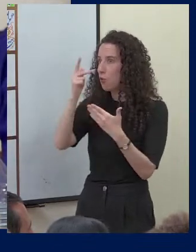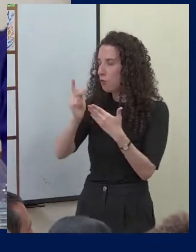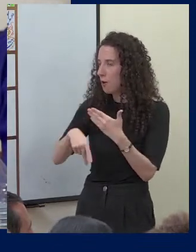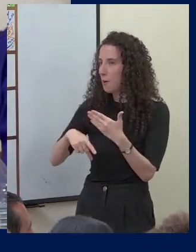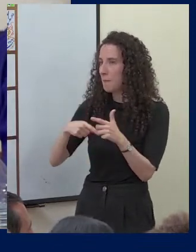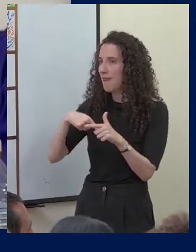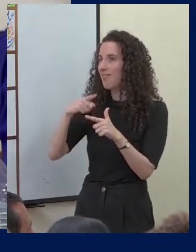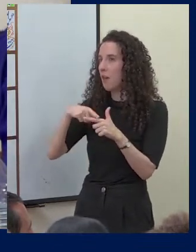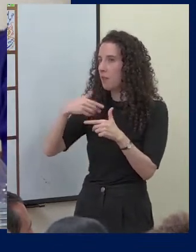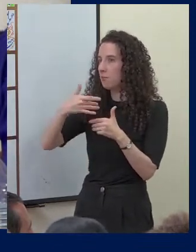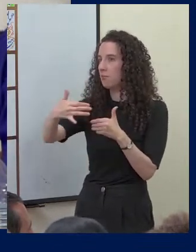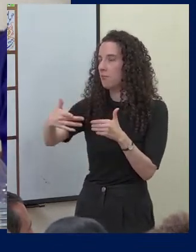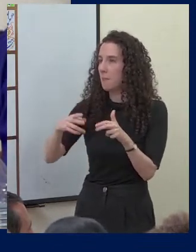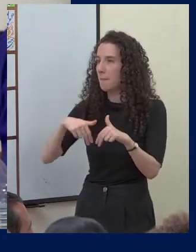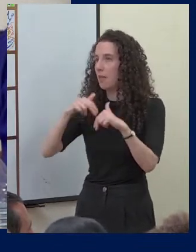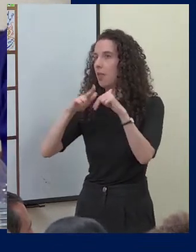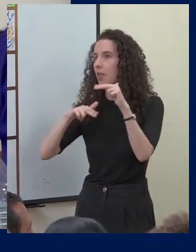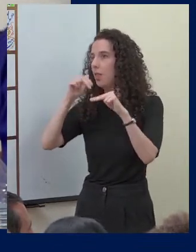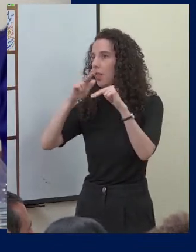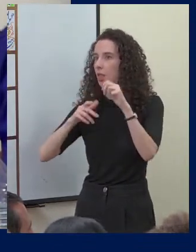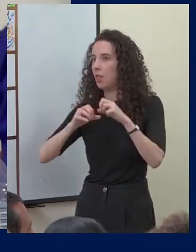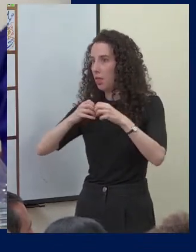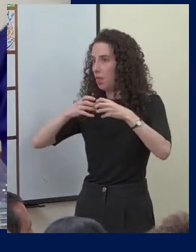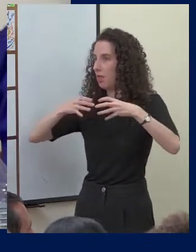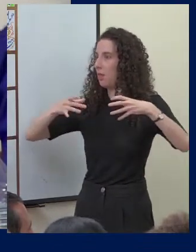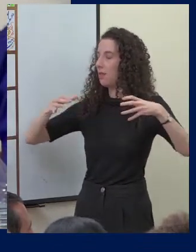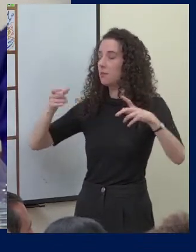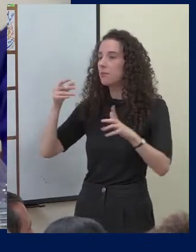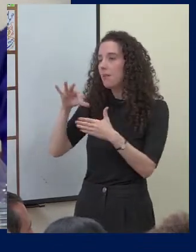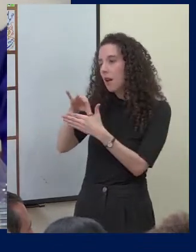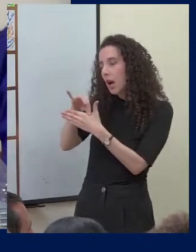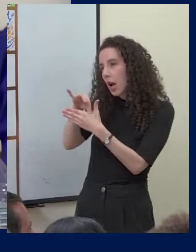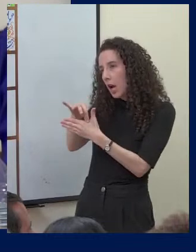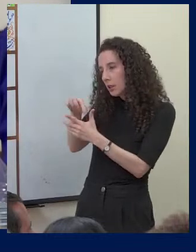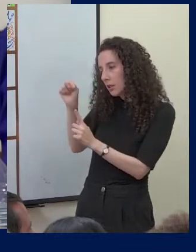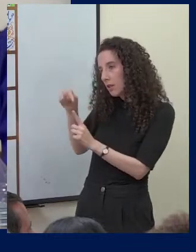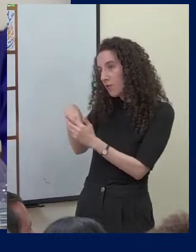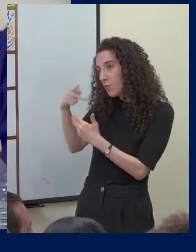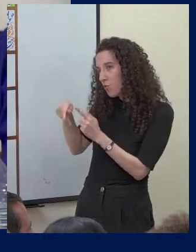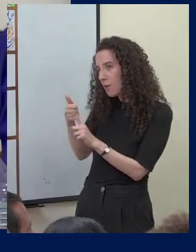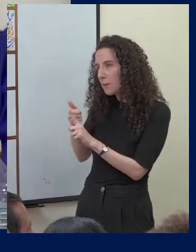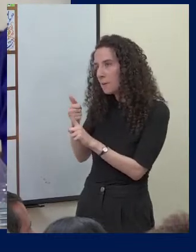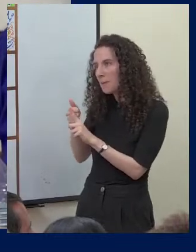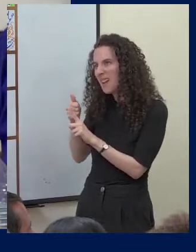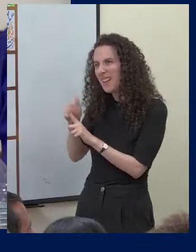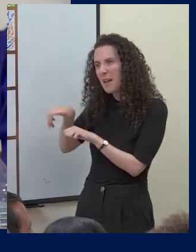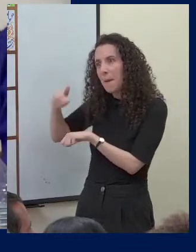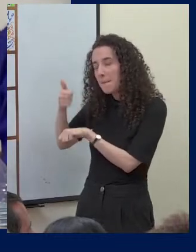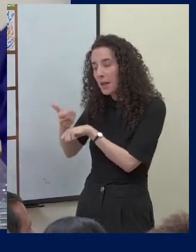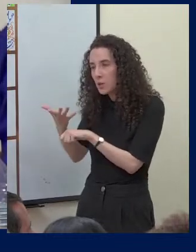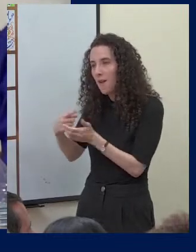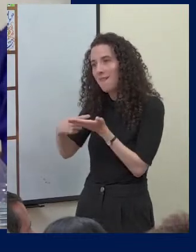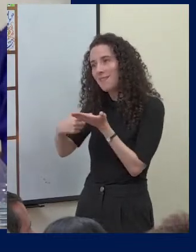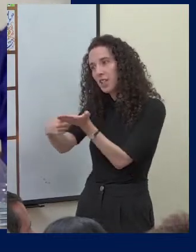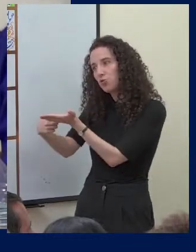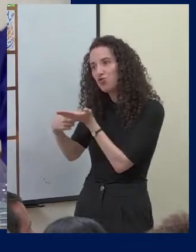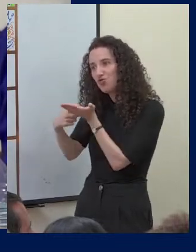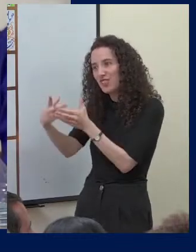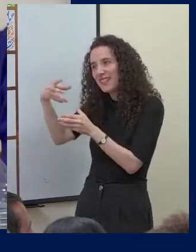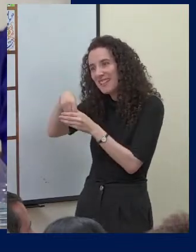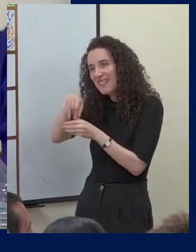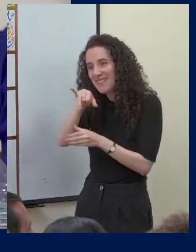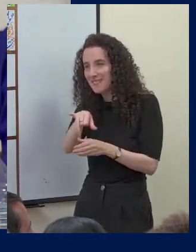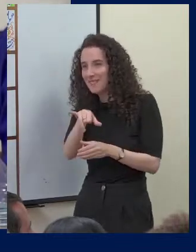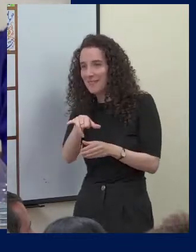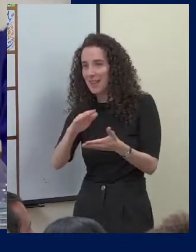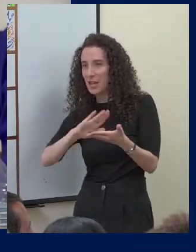it ever since and the content of the program is also based on so that data so the input